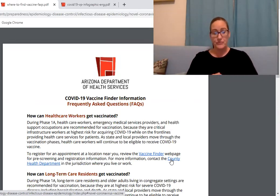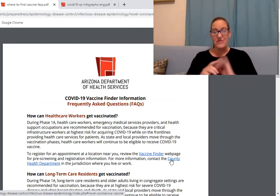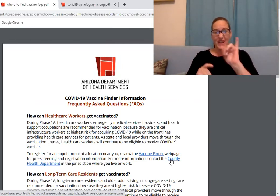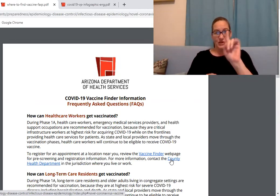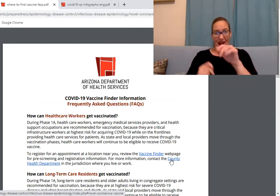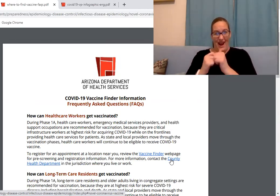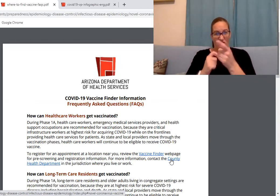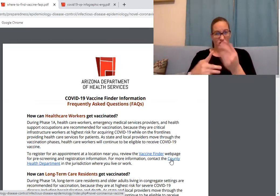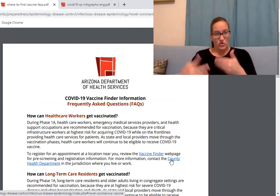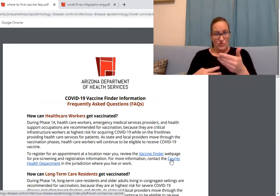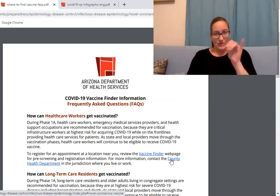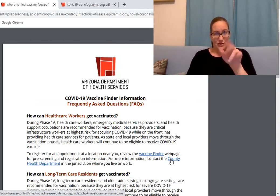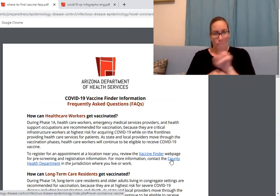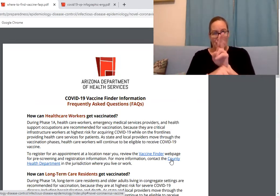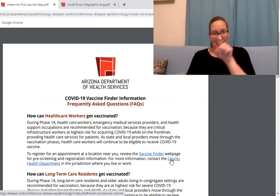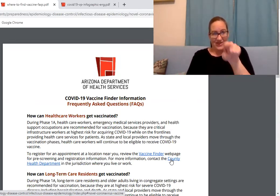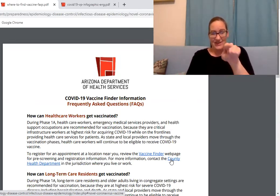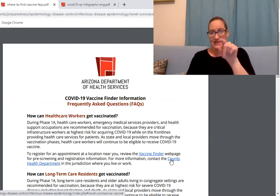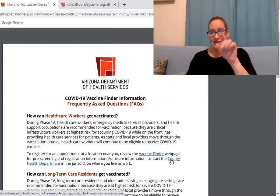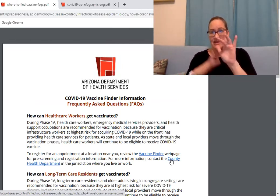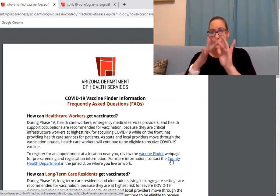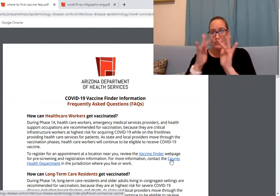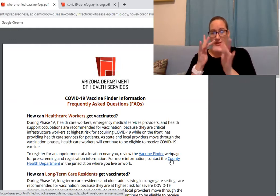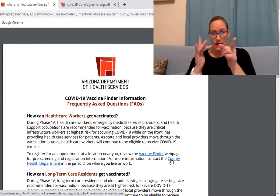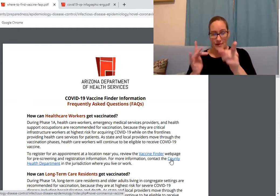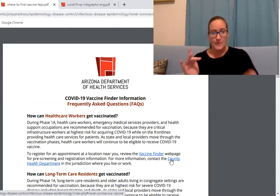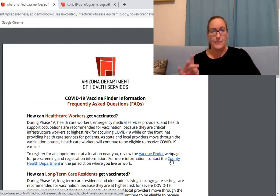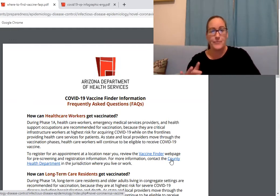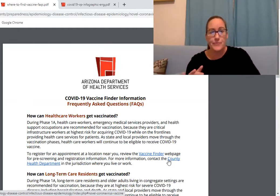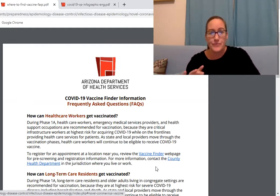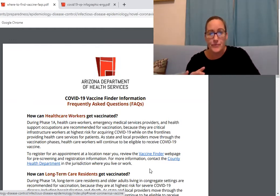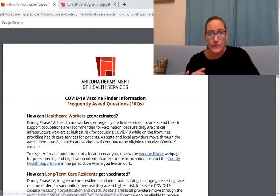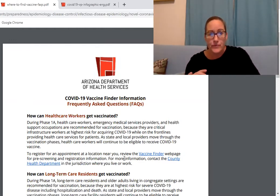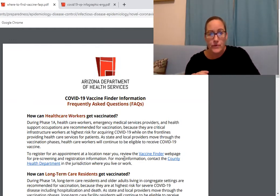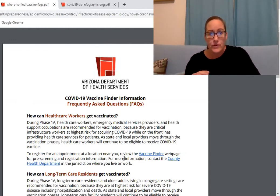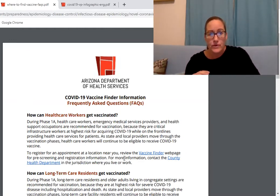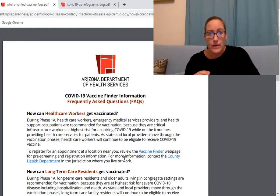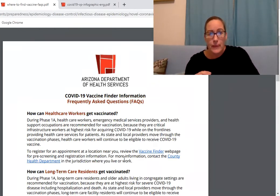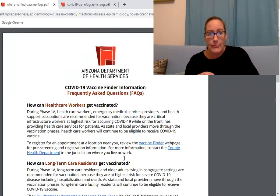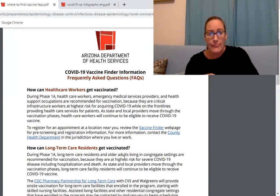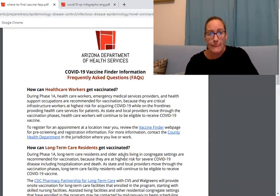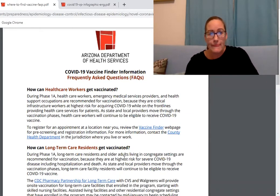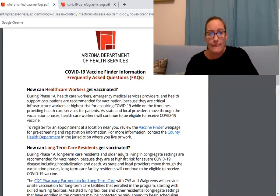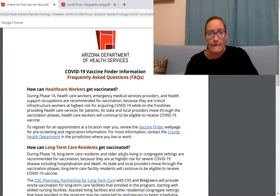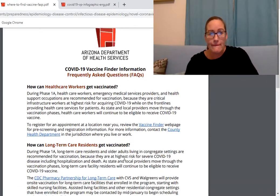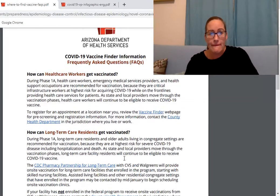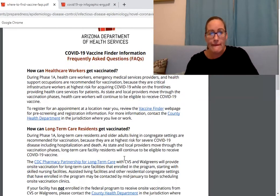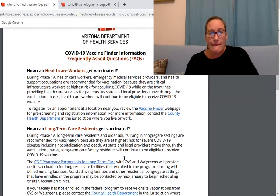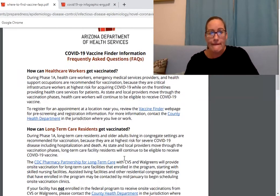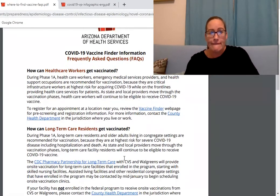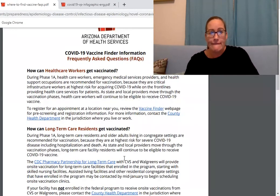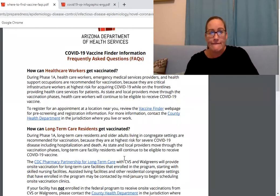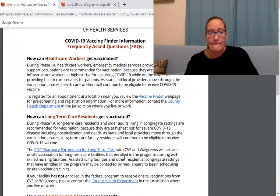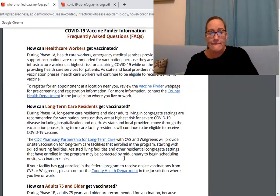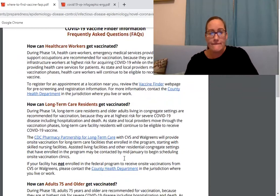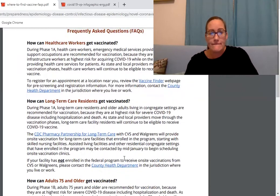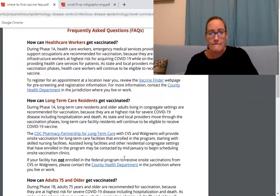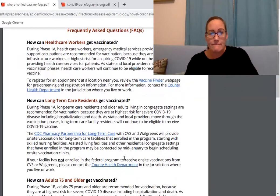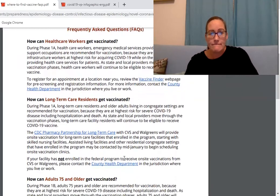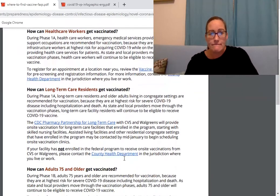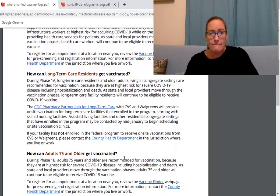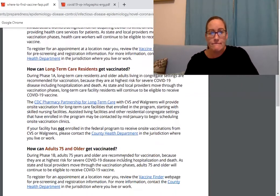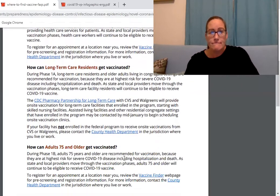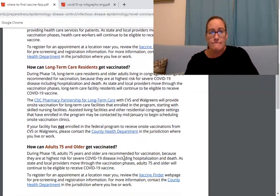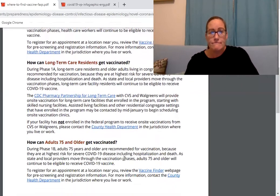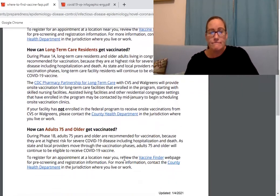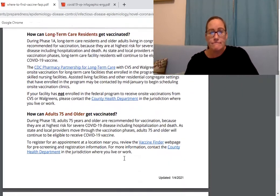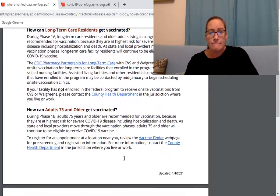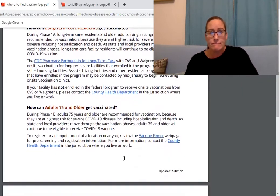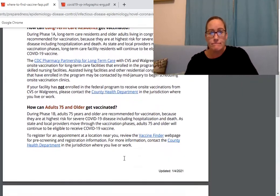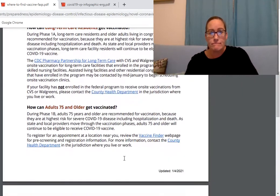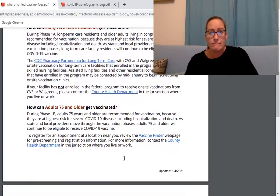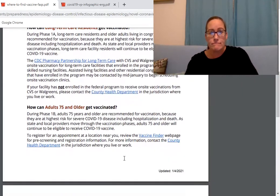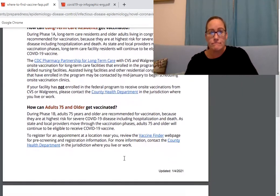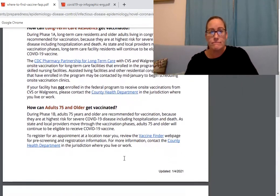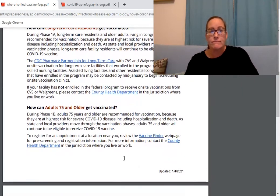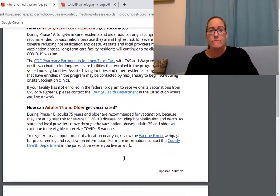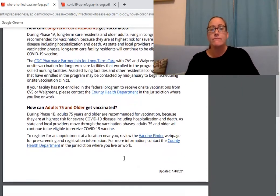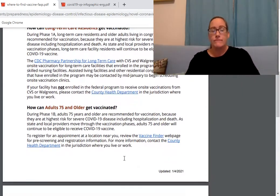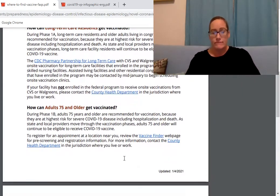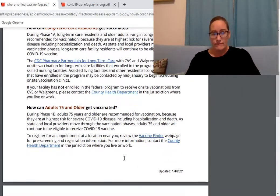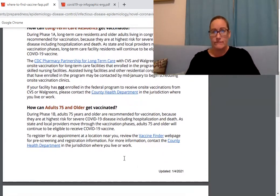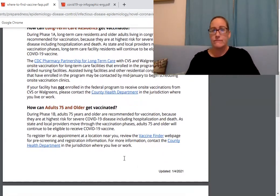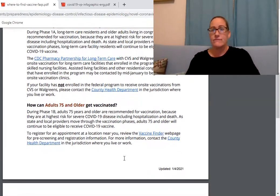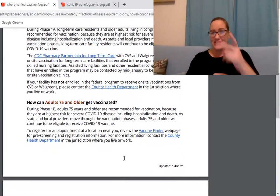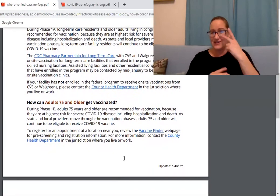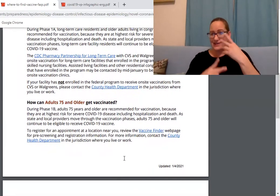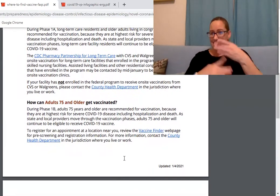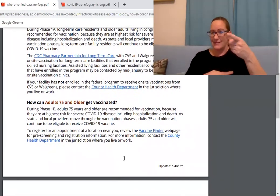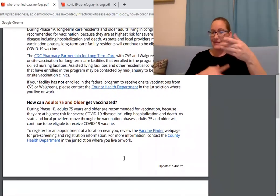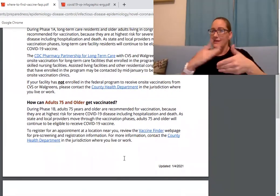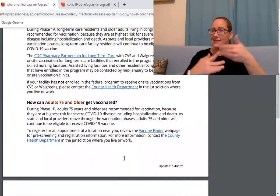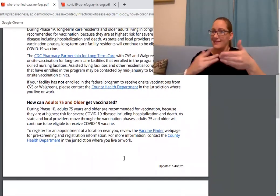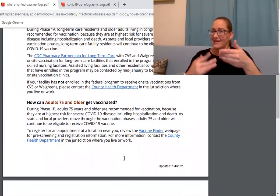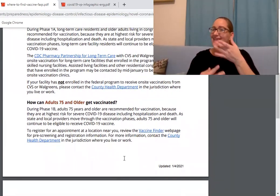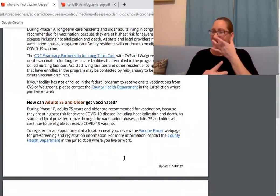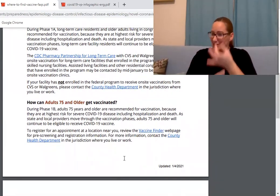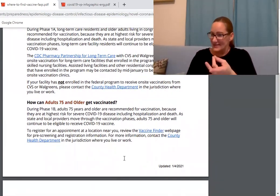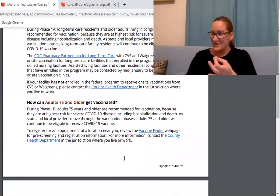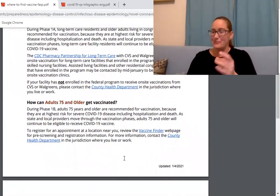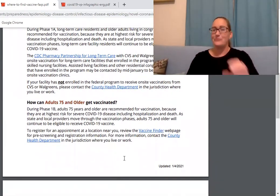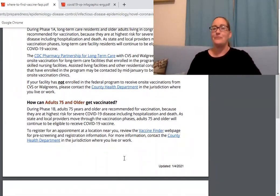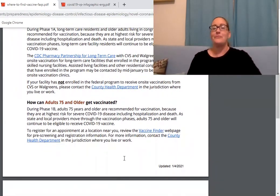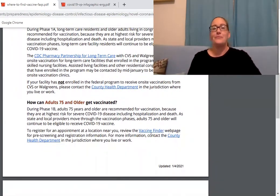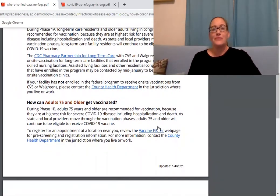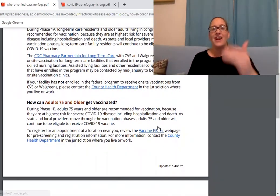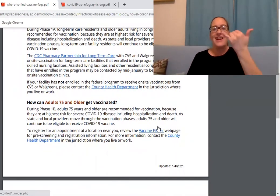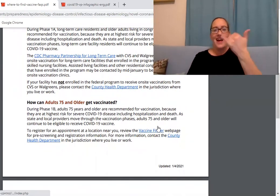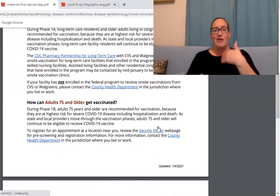That is how you can process with the registration from this website. (Amy scrolled down the page on screen). You see this information. Interesting!